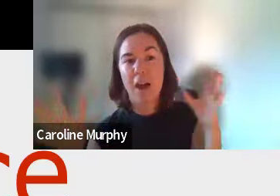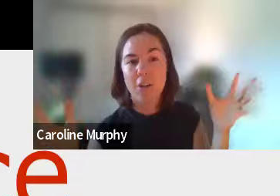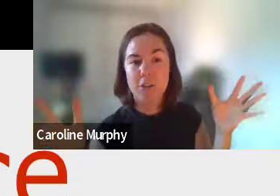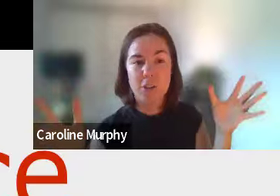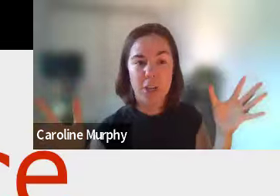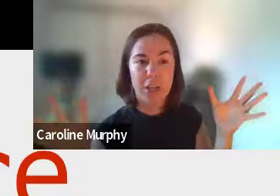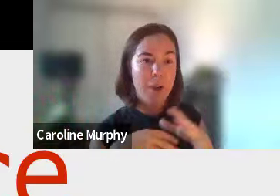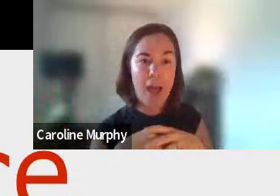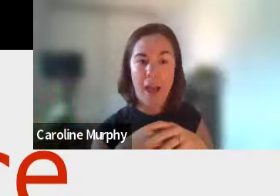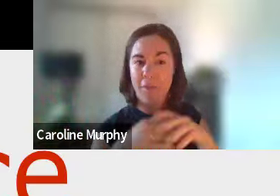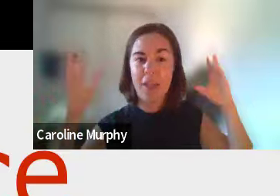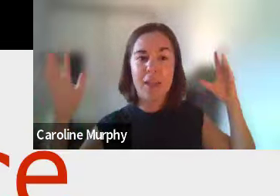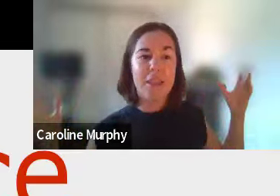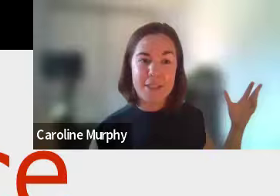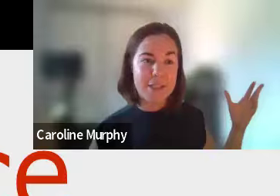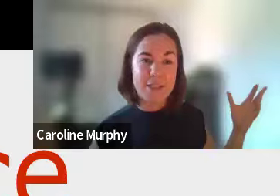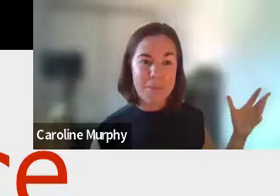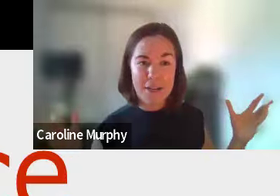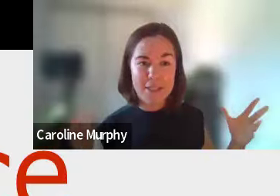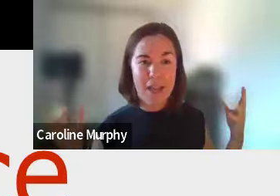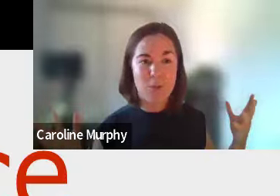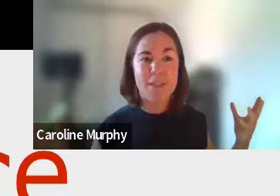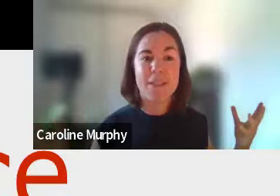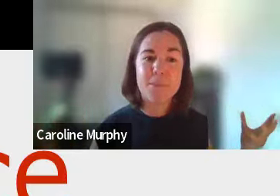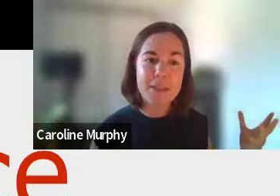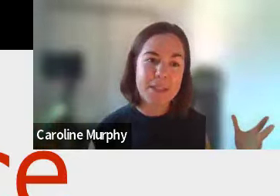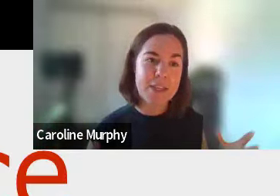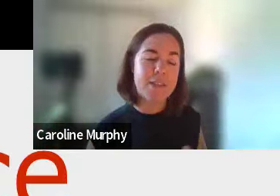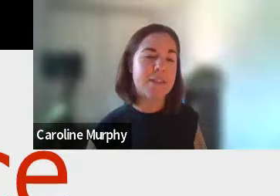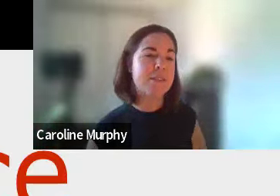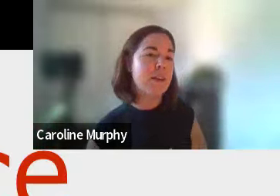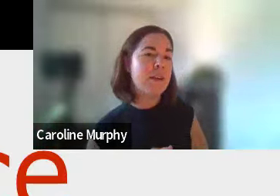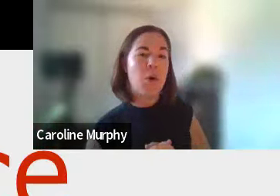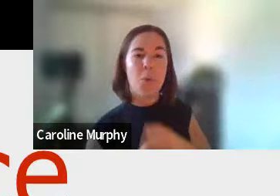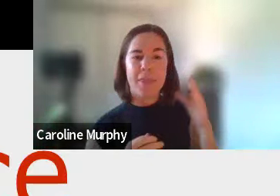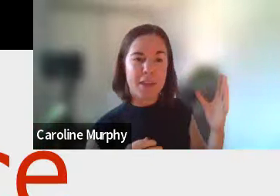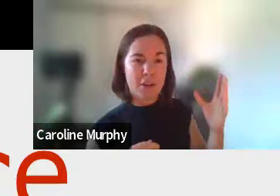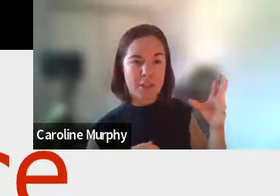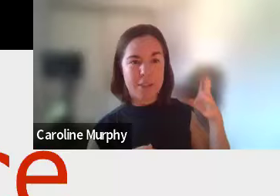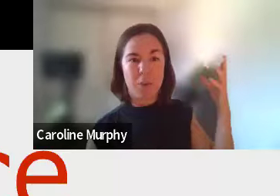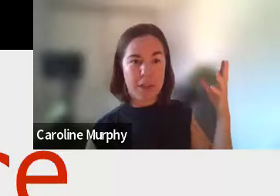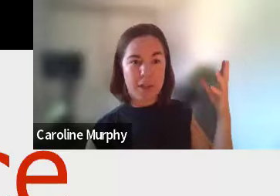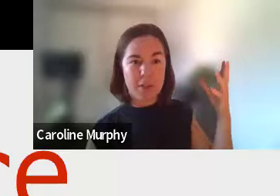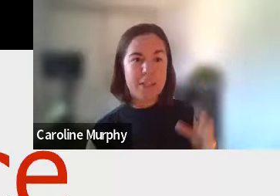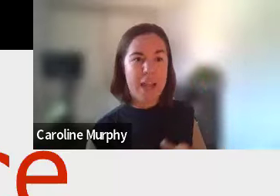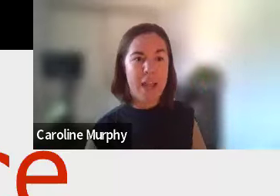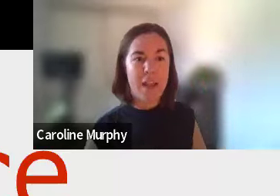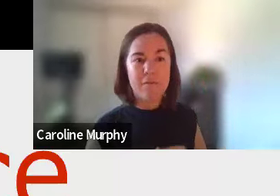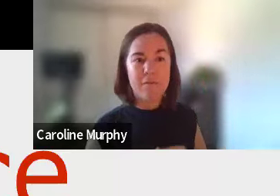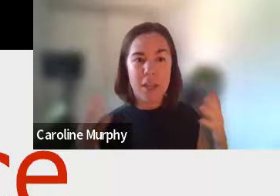understood, okay, this is impacting XYZ species within your district, within your state. Here